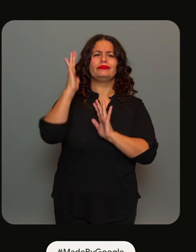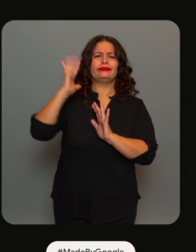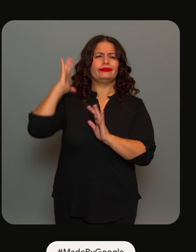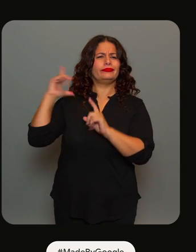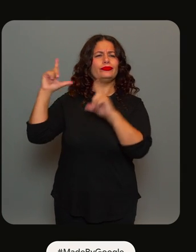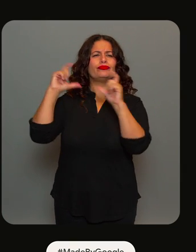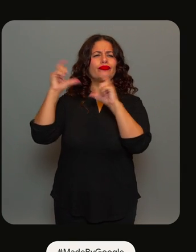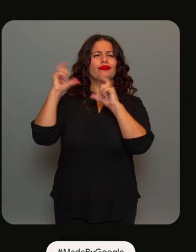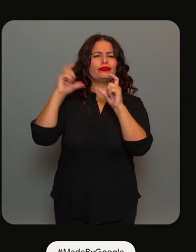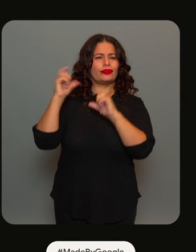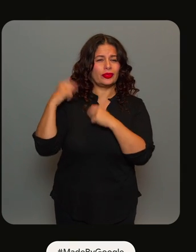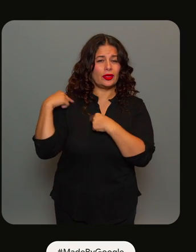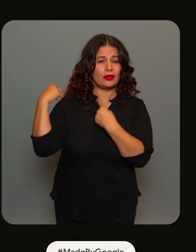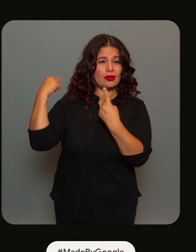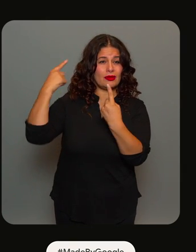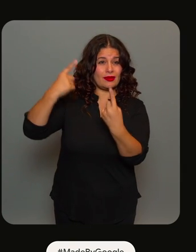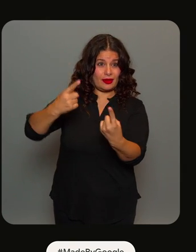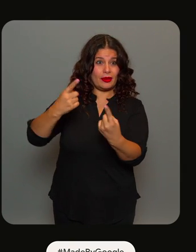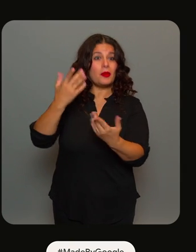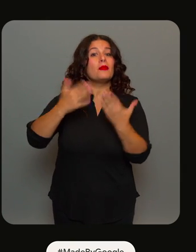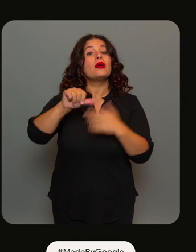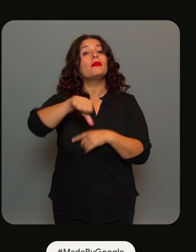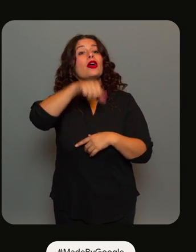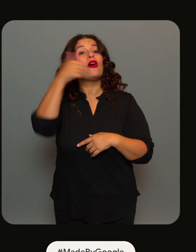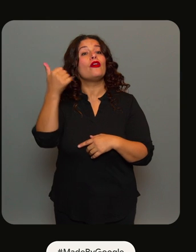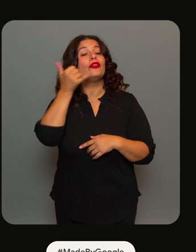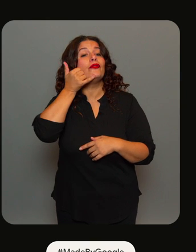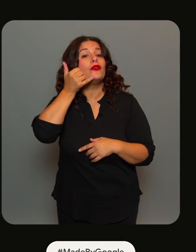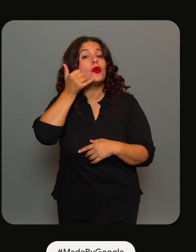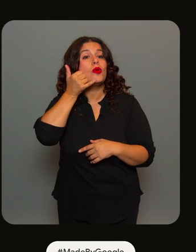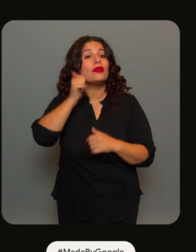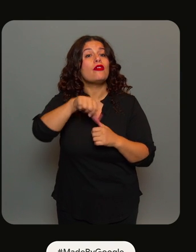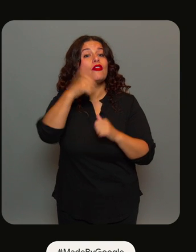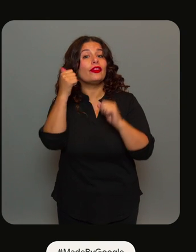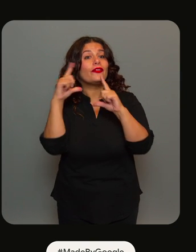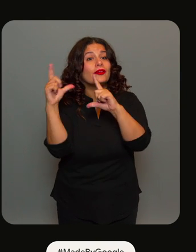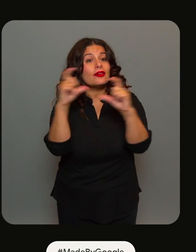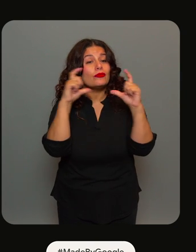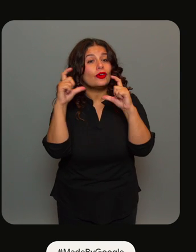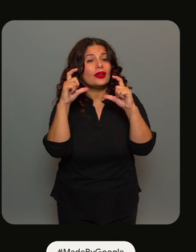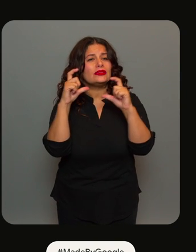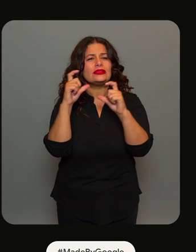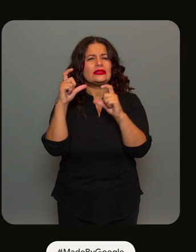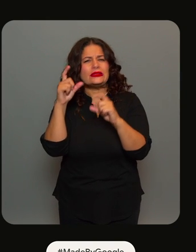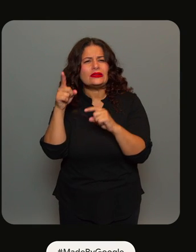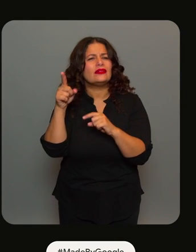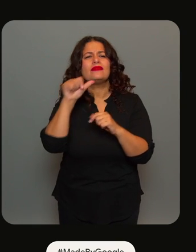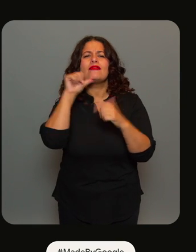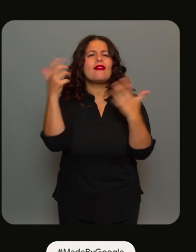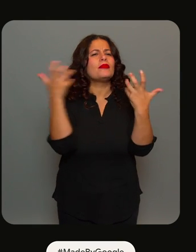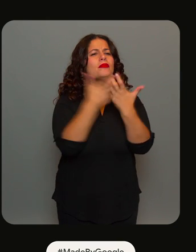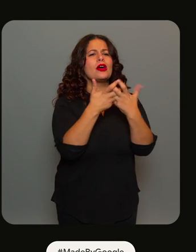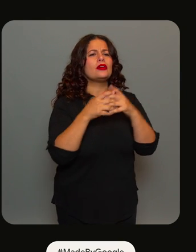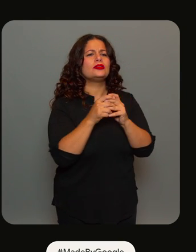you might have taken them on a phone or camera that doesn't quite match the quality of a Pixel phone.